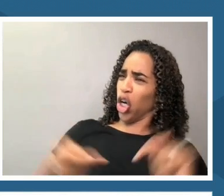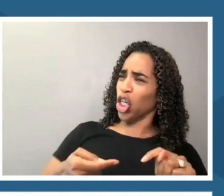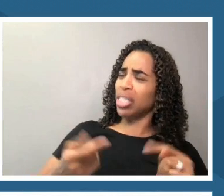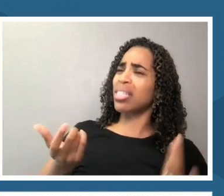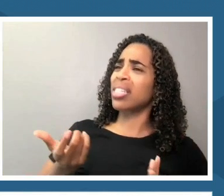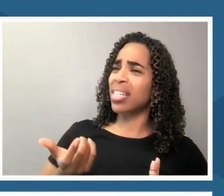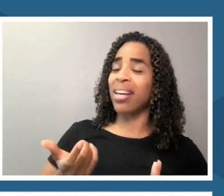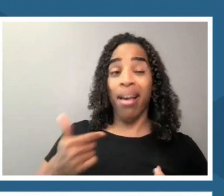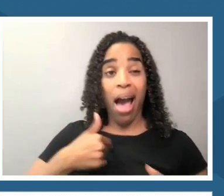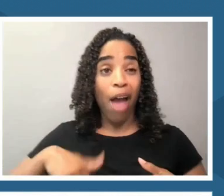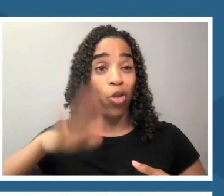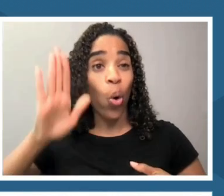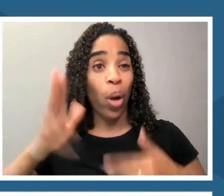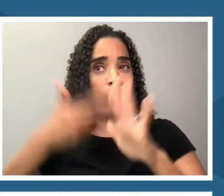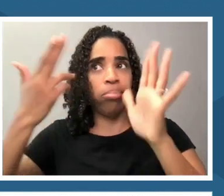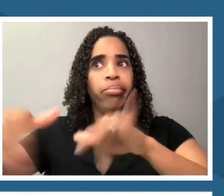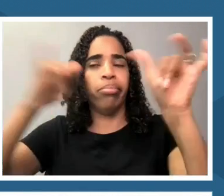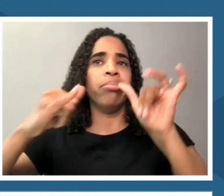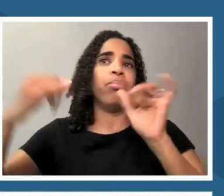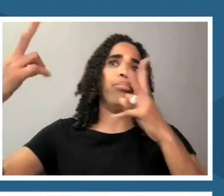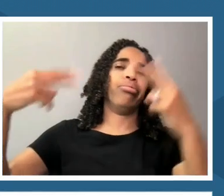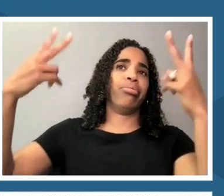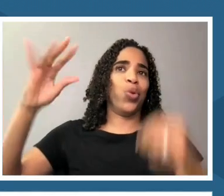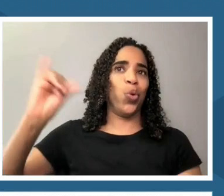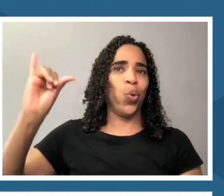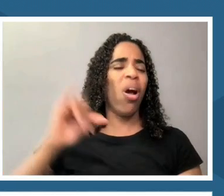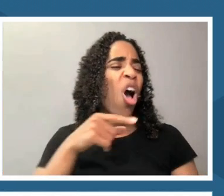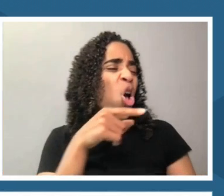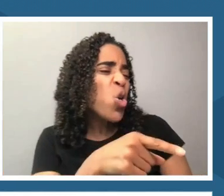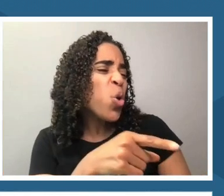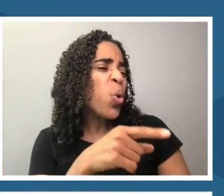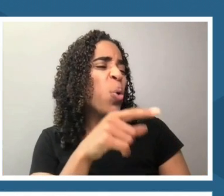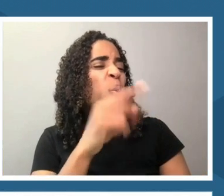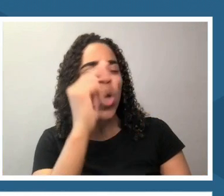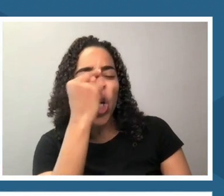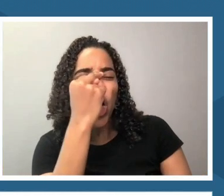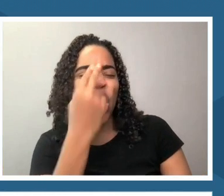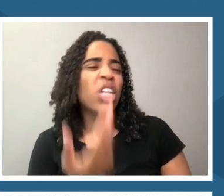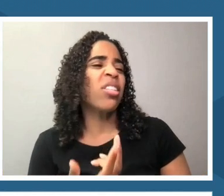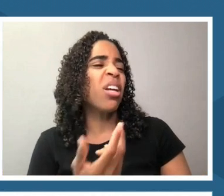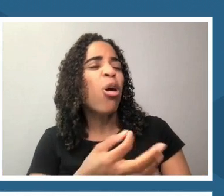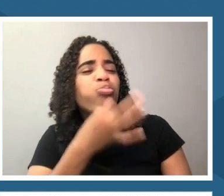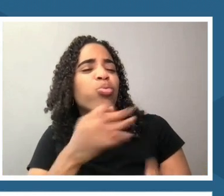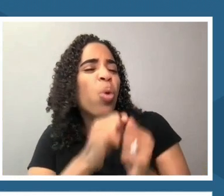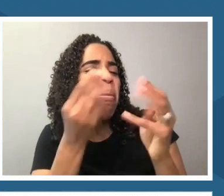this idea that asian people are one-dimensional nerds we're great at